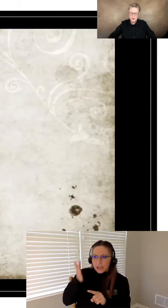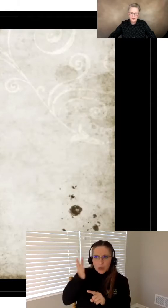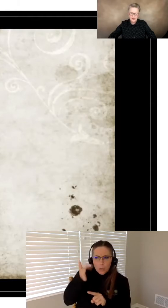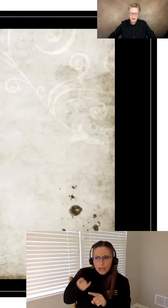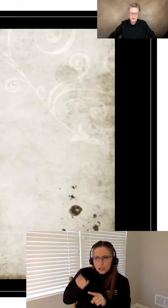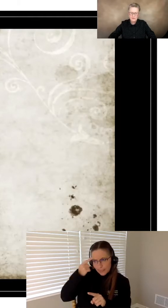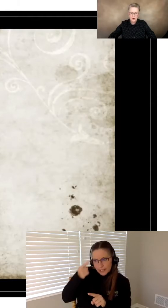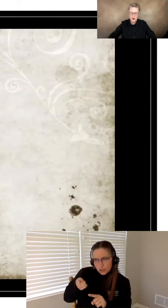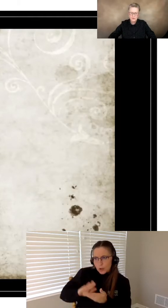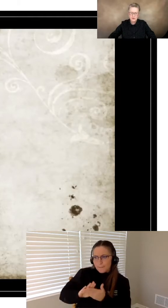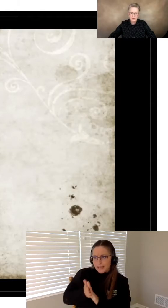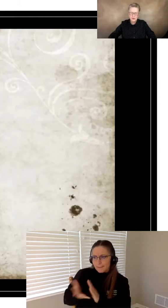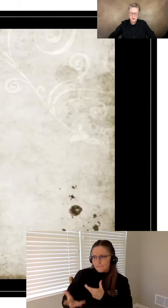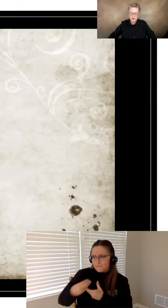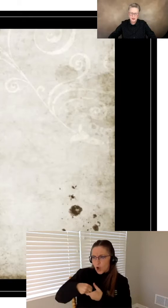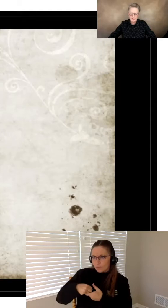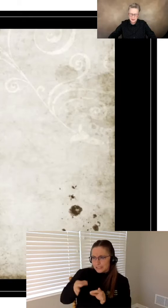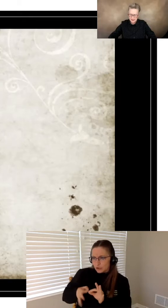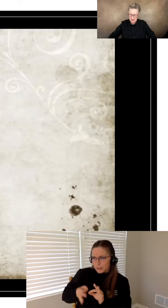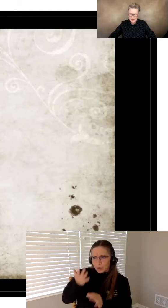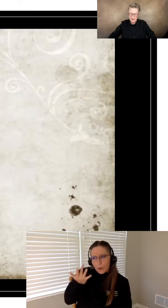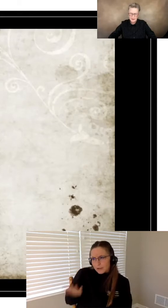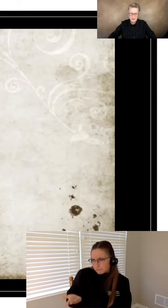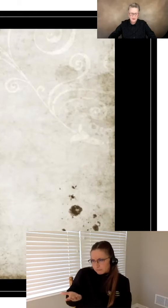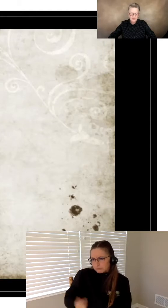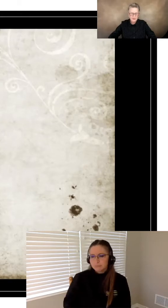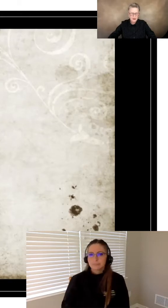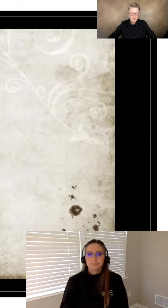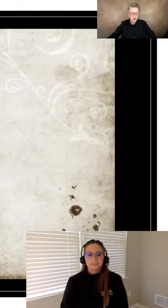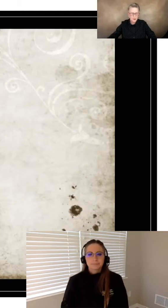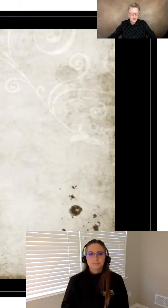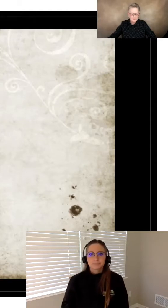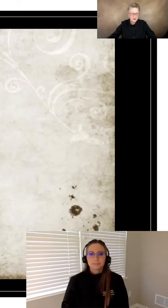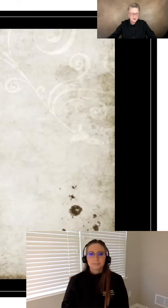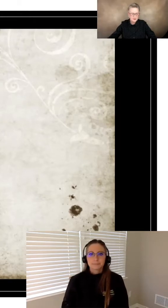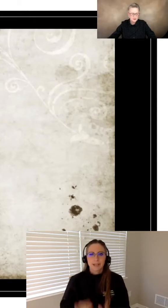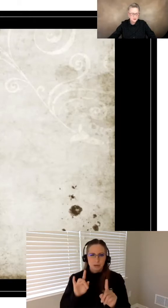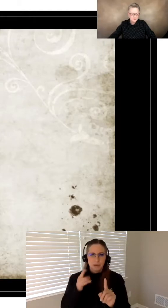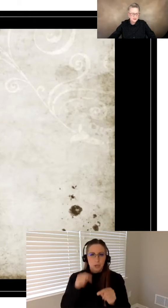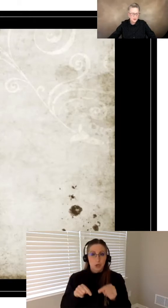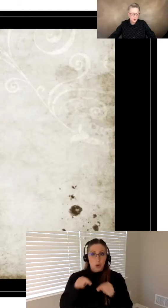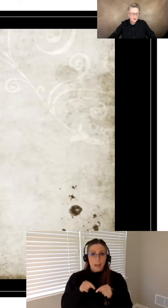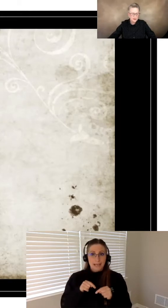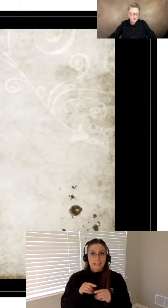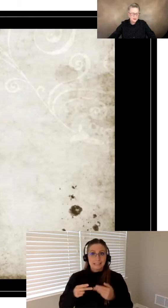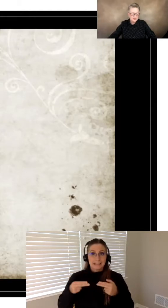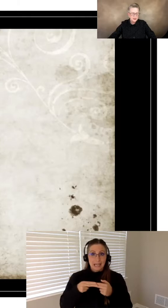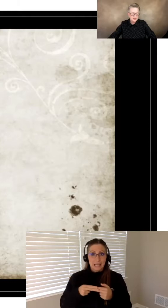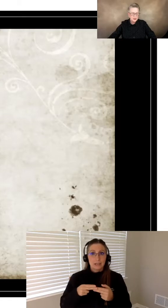became involved in interpreting and I'm gonna go back a slide this was her response